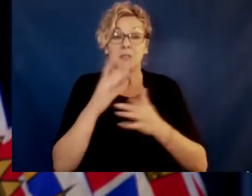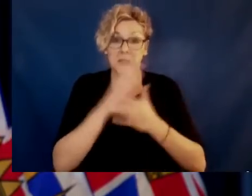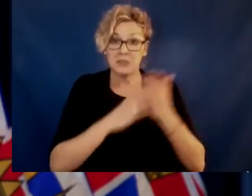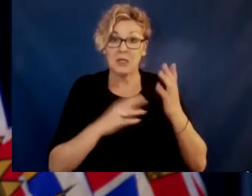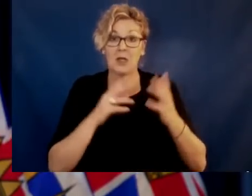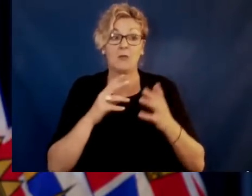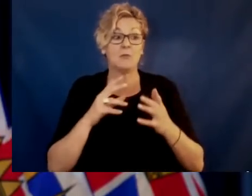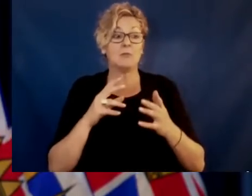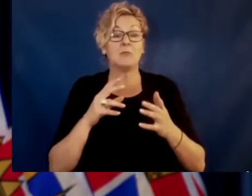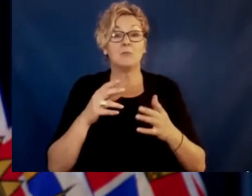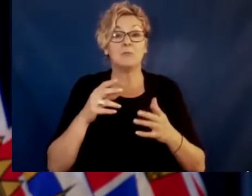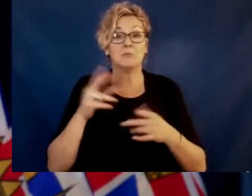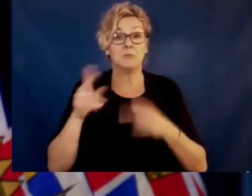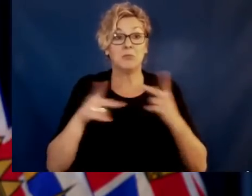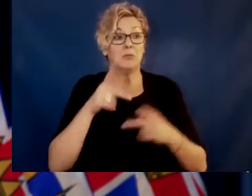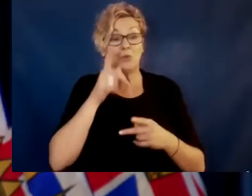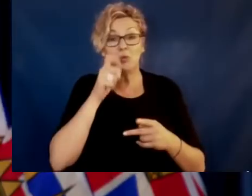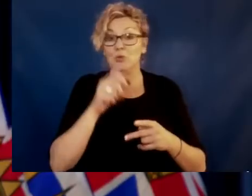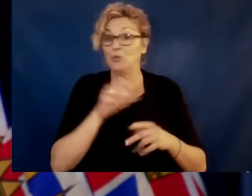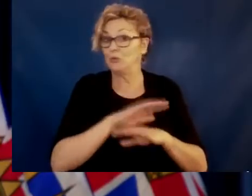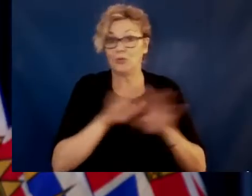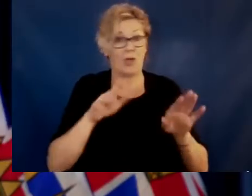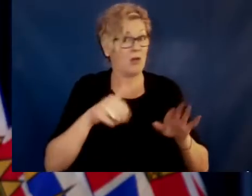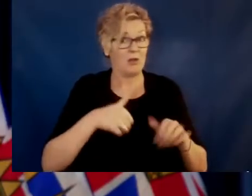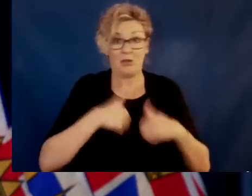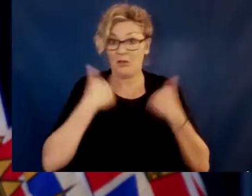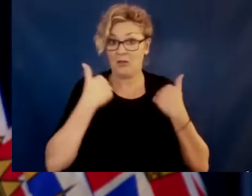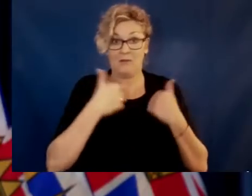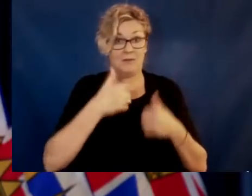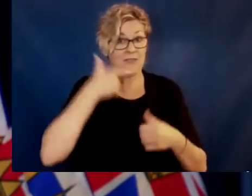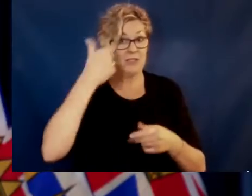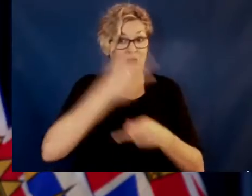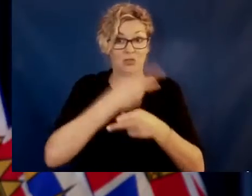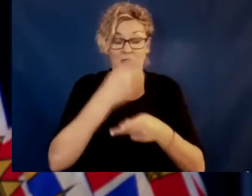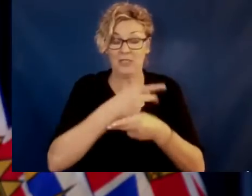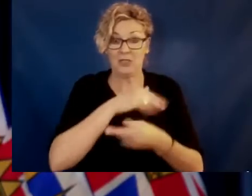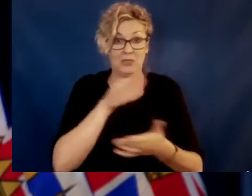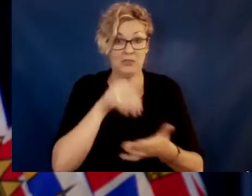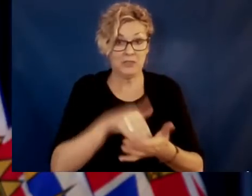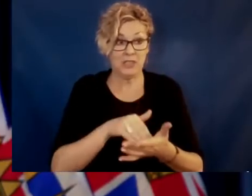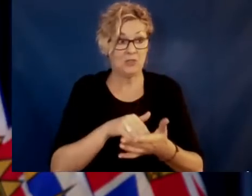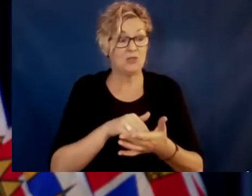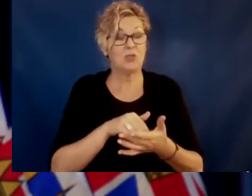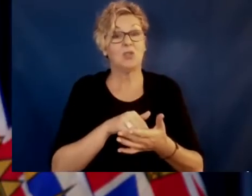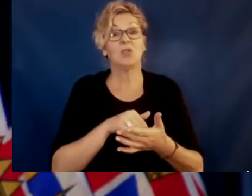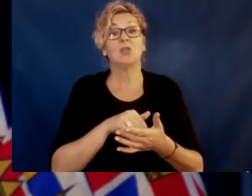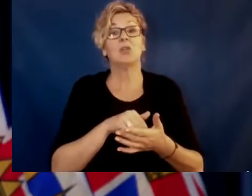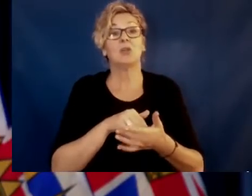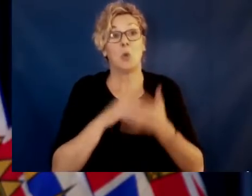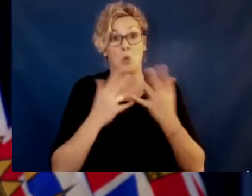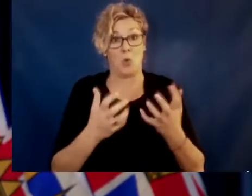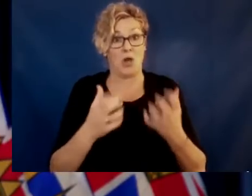absolutely should receive the vaccine that is available at all pharmacies. We now have the public health clinics starting.